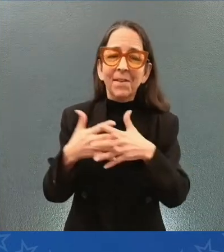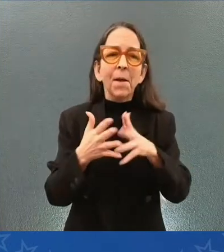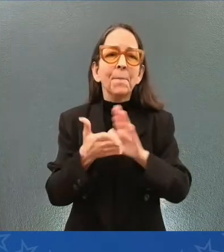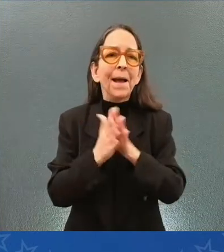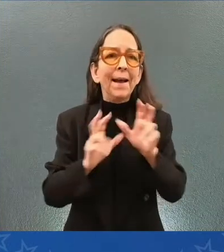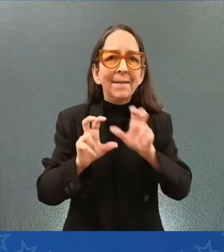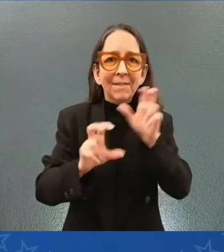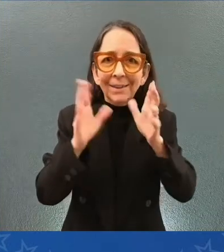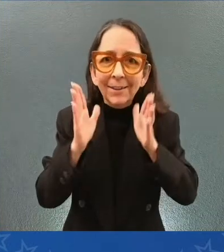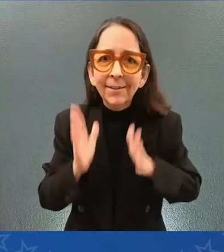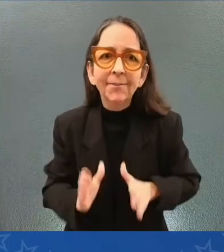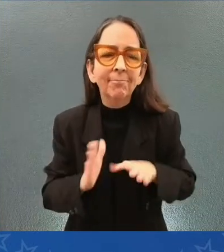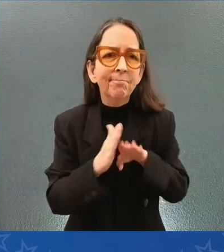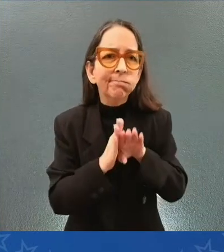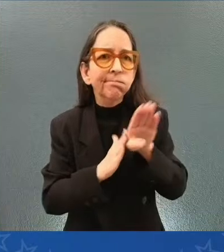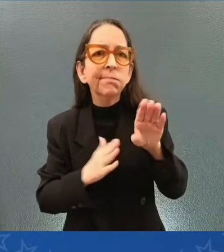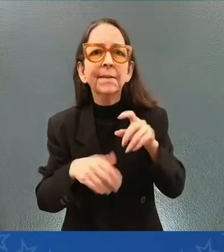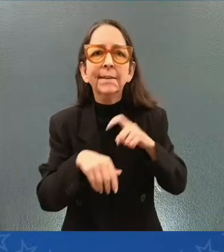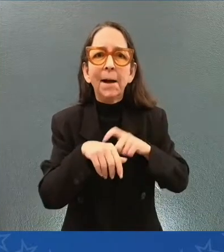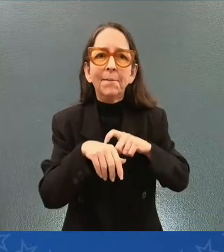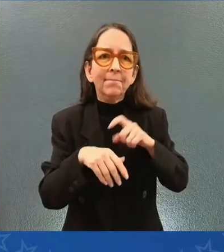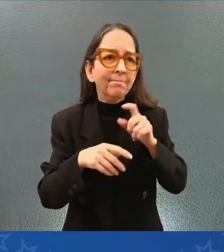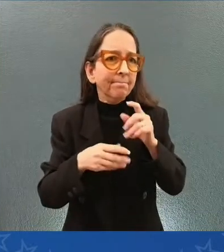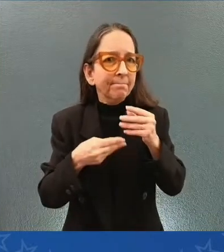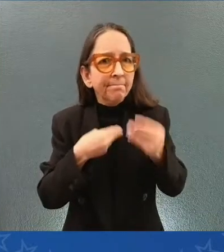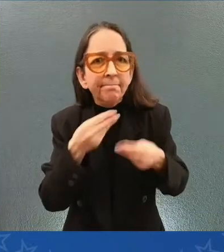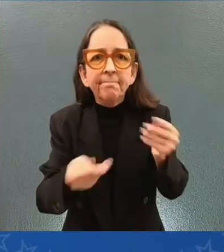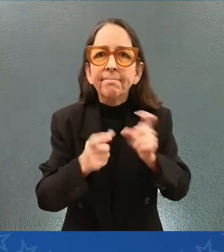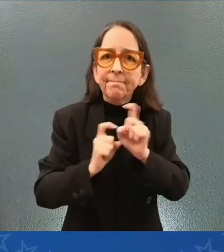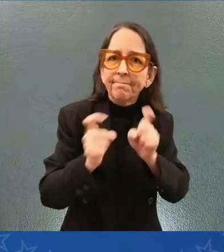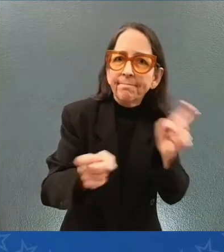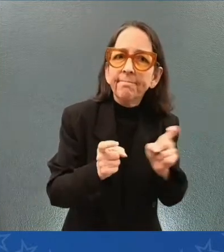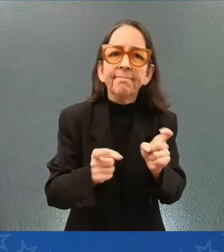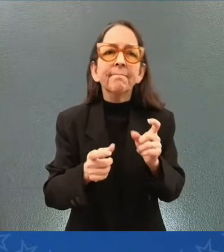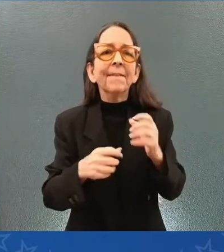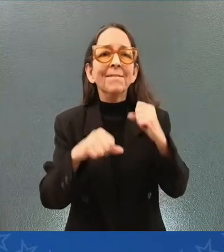rights and justice, equity and equality, freedom now and in the future.